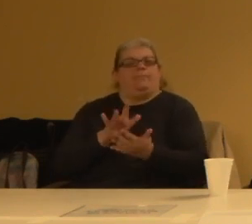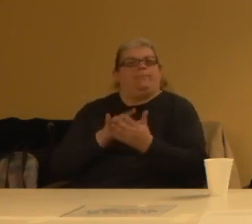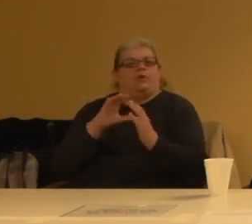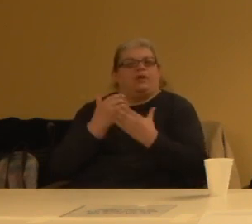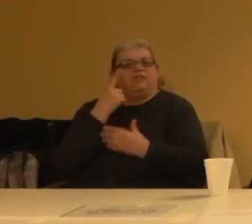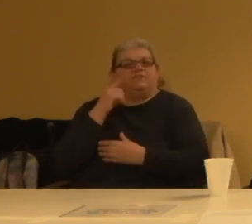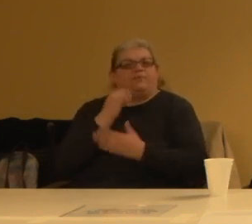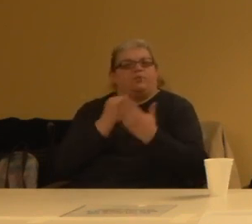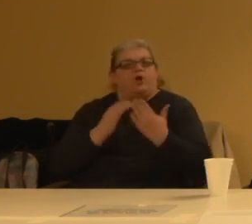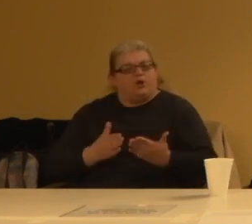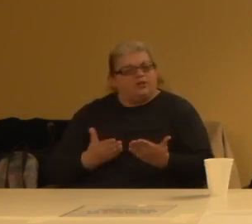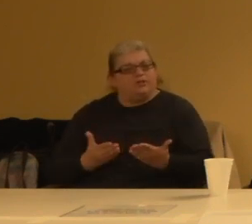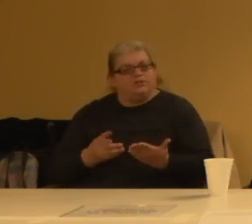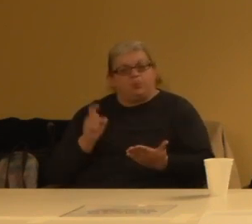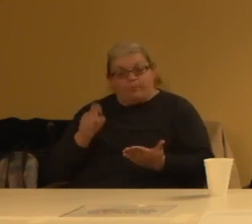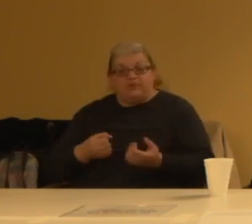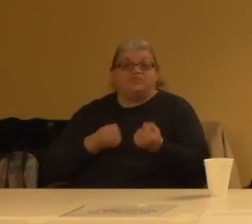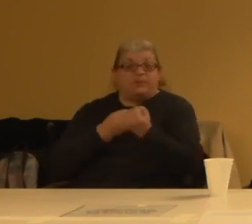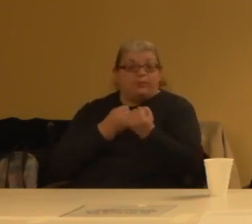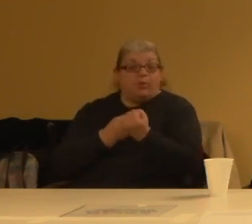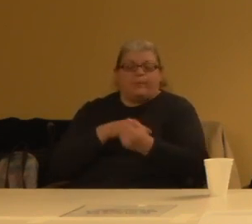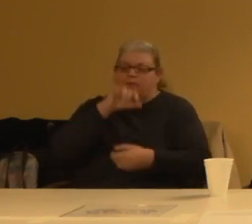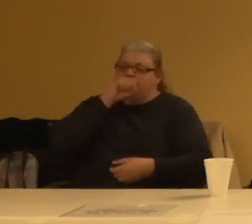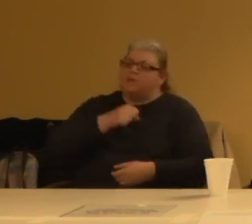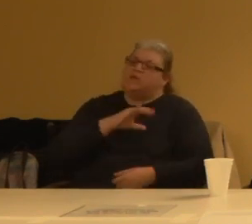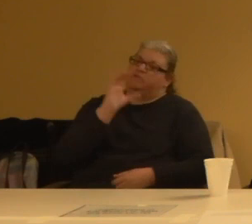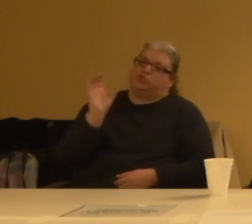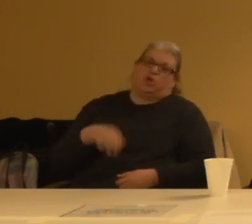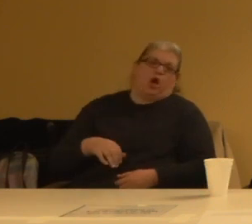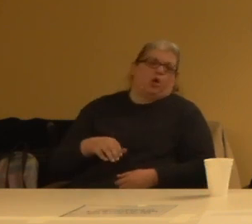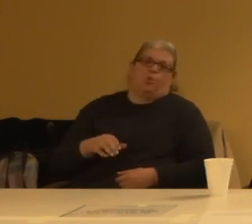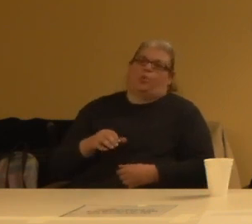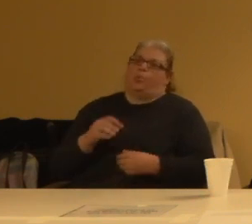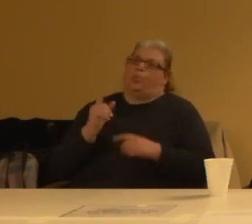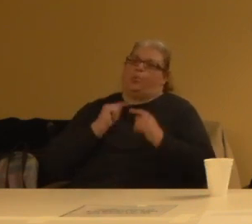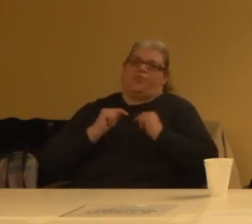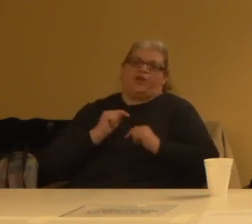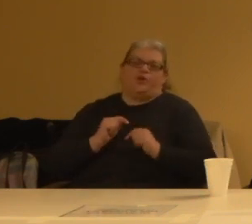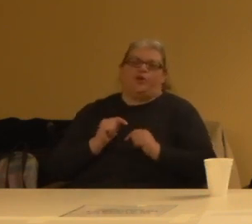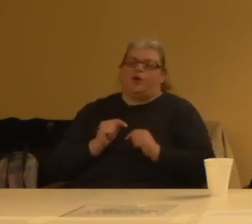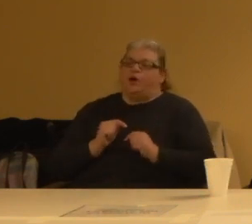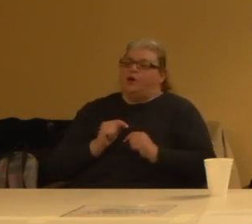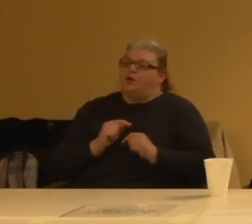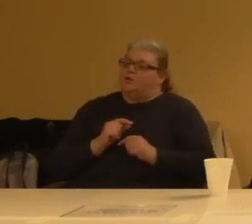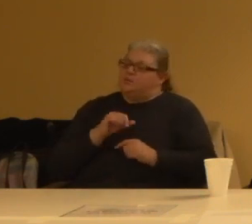'cause like I love Chicago theater, let's just be real. Like there's a lot of stuff going on there, and it also is one of the worst paying markets I've ever lived in.